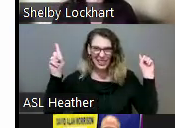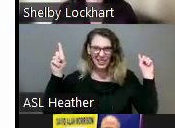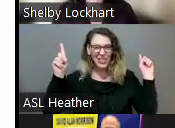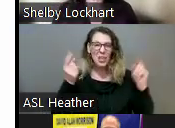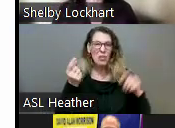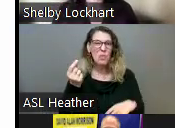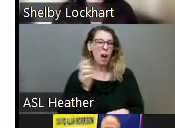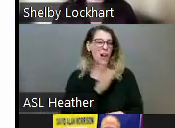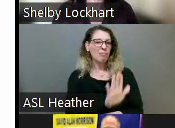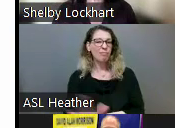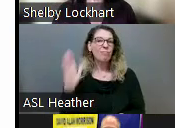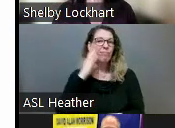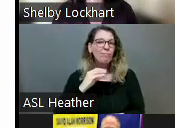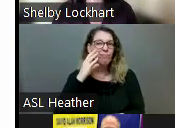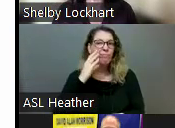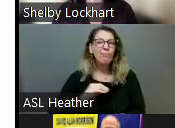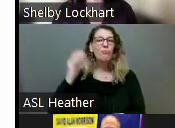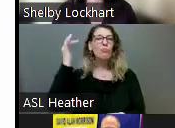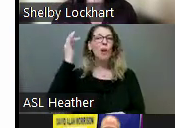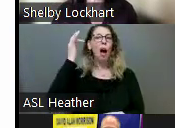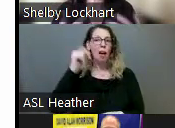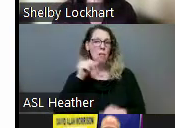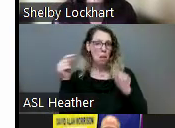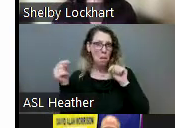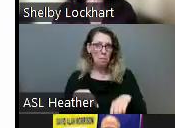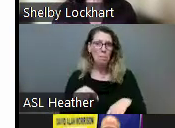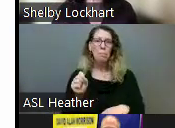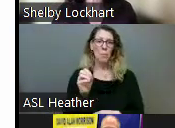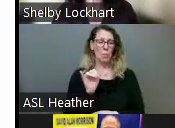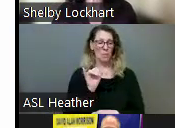were experiencing and what was getting in their way. So this is the real good